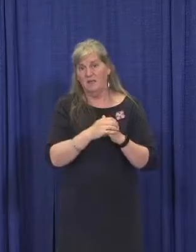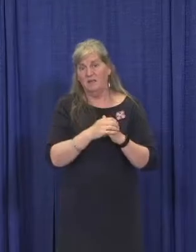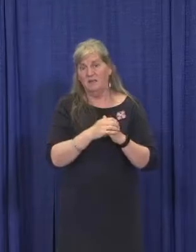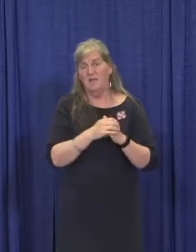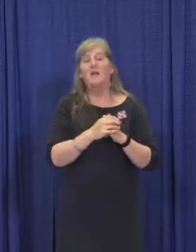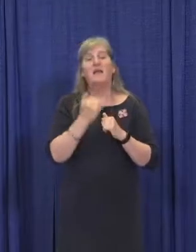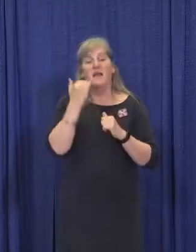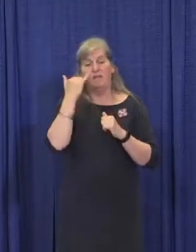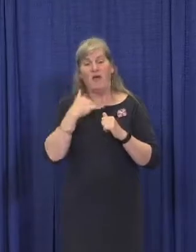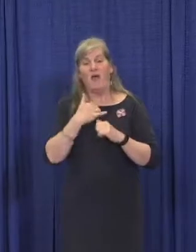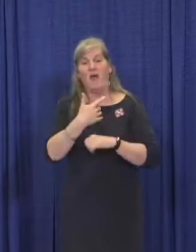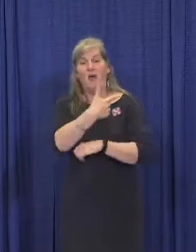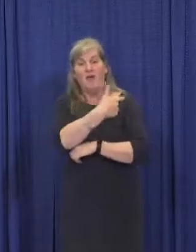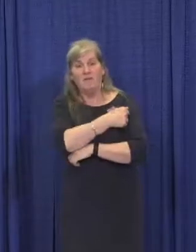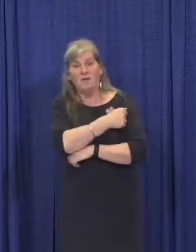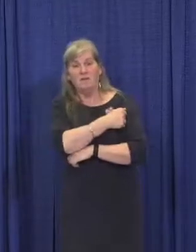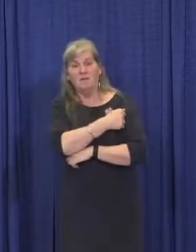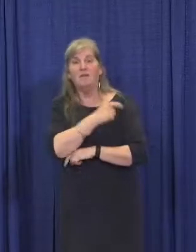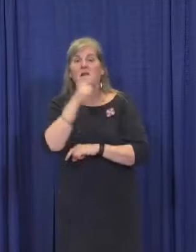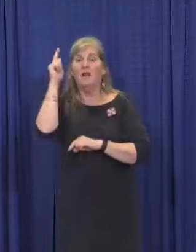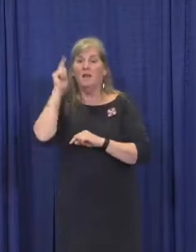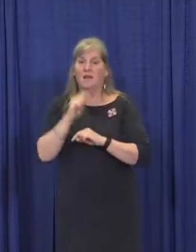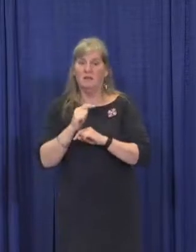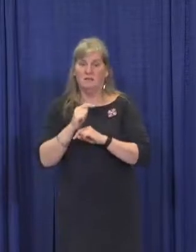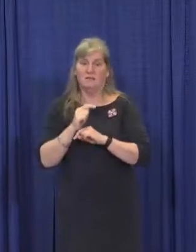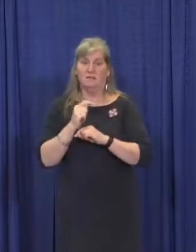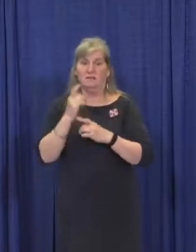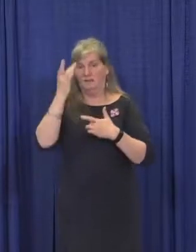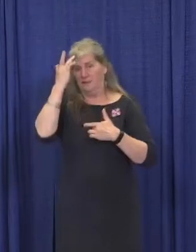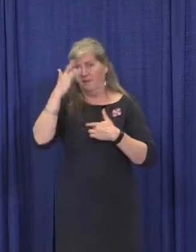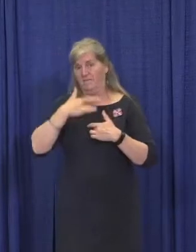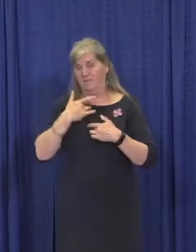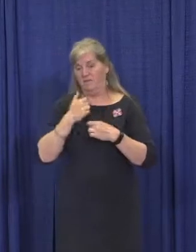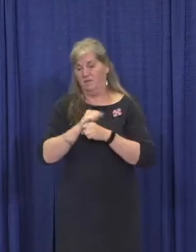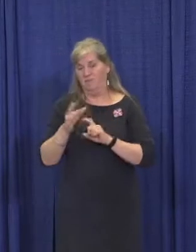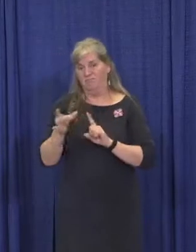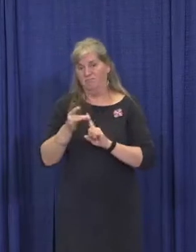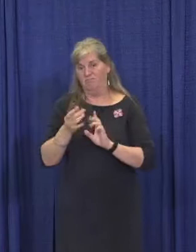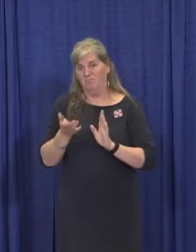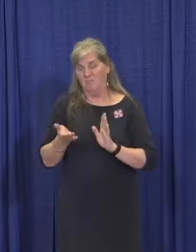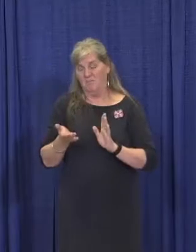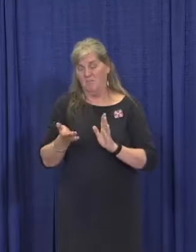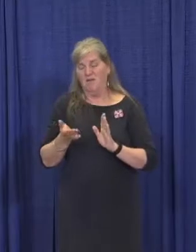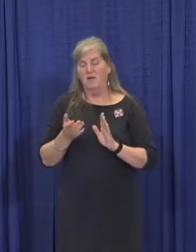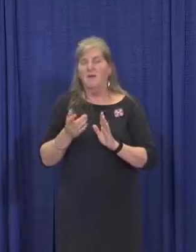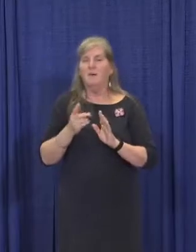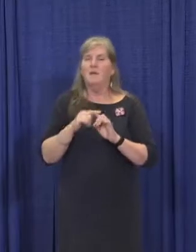as powerful. We are confident with the measures now but we need to